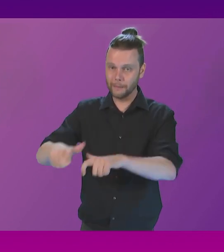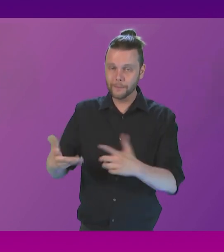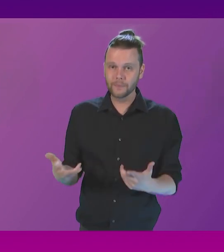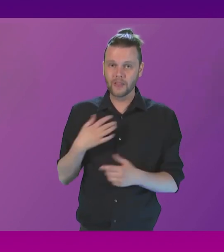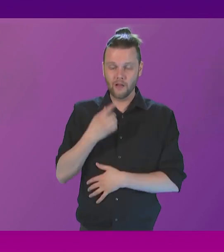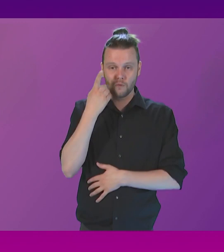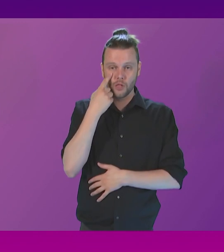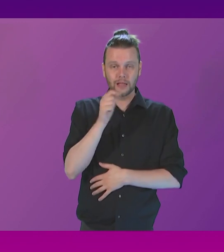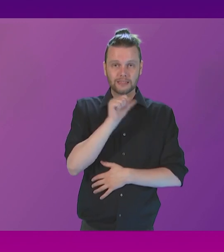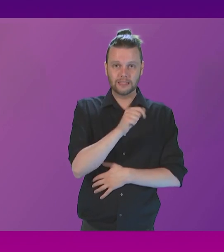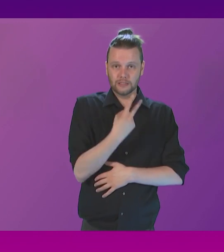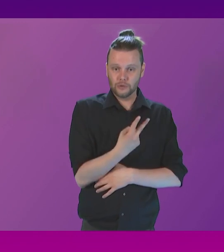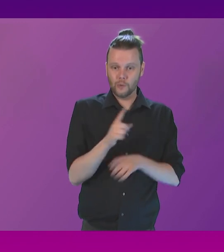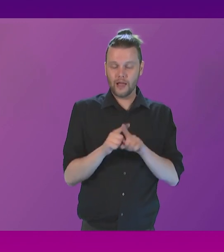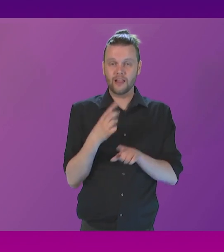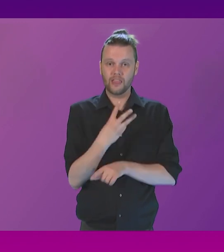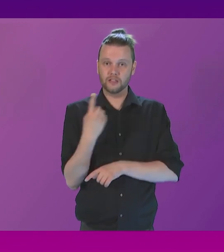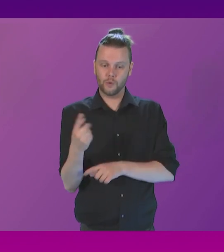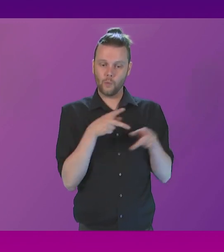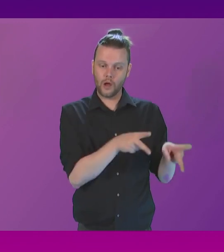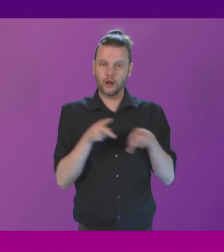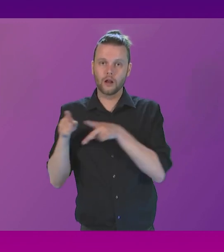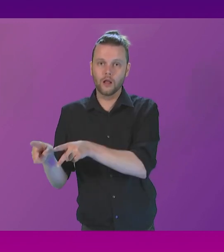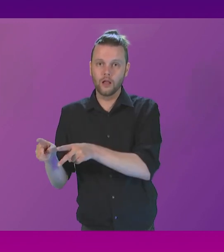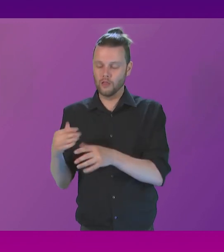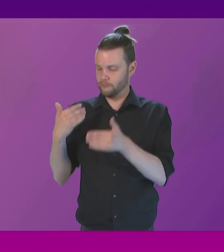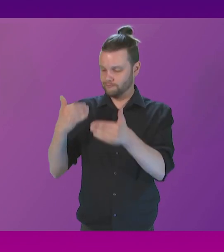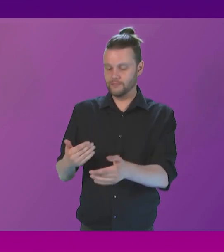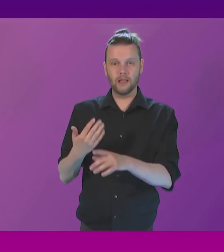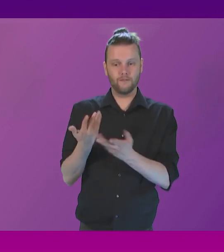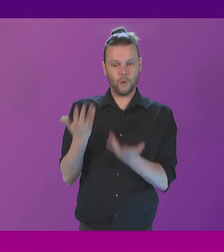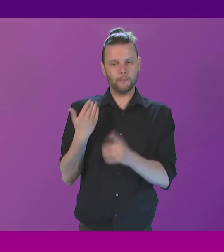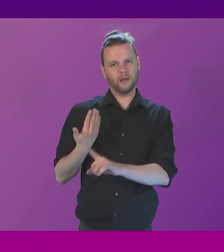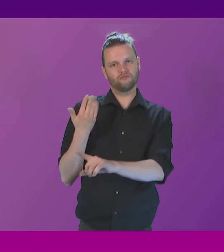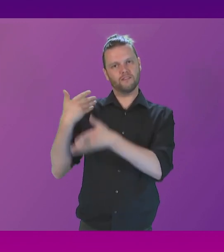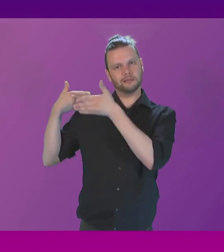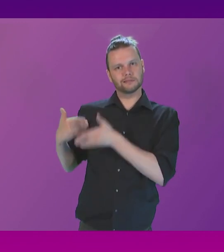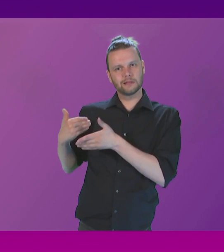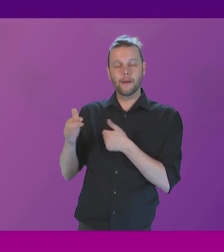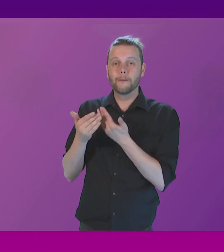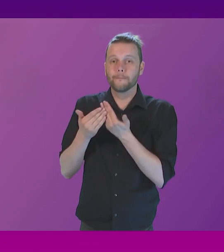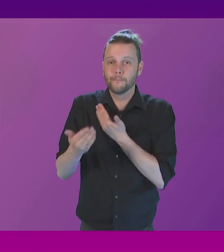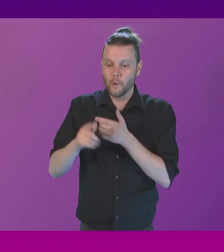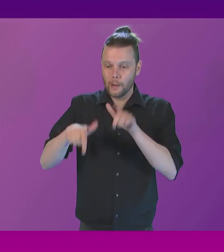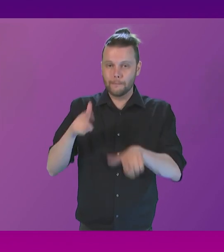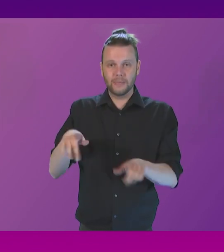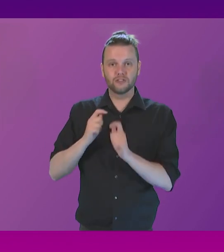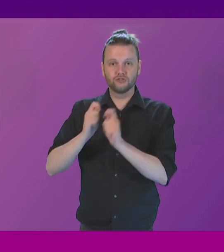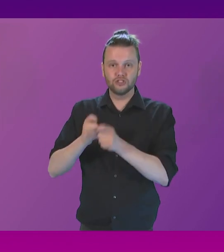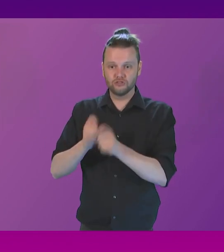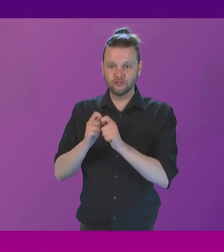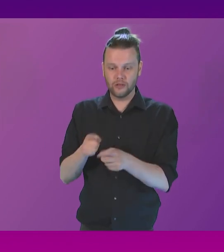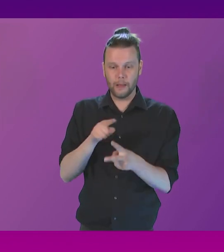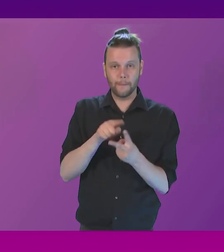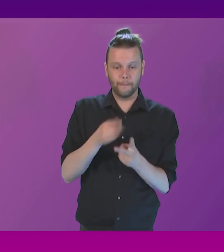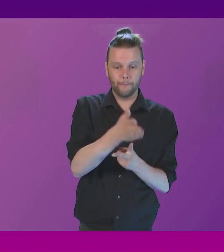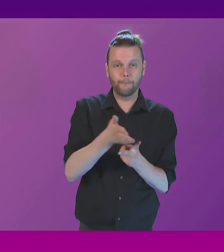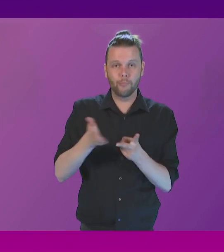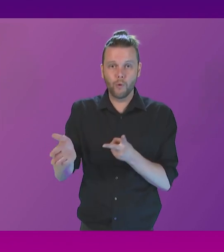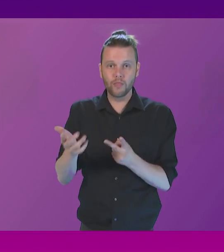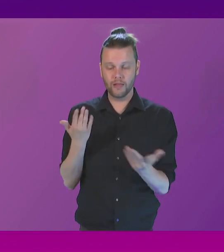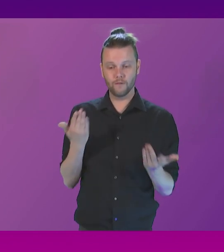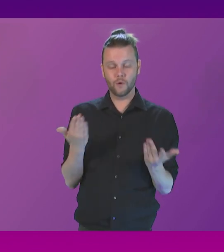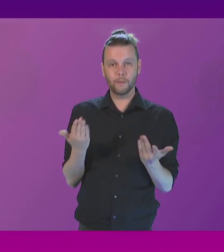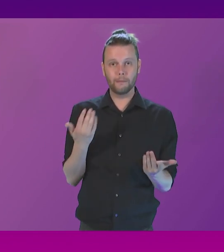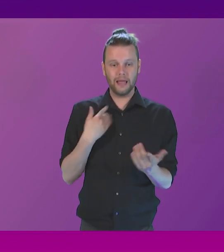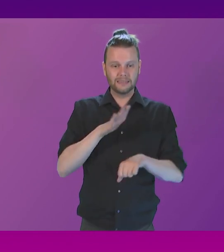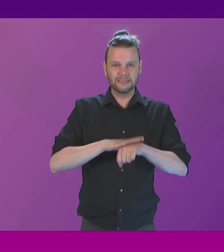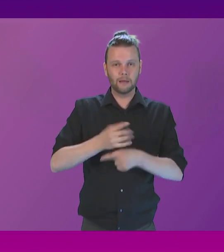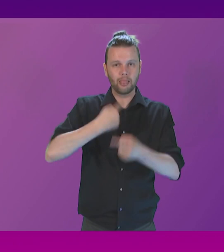62-day and 31-day pathways than were treated in the same quarter in the previous year.